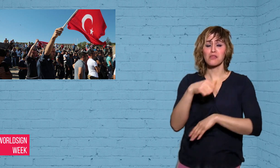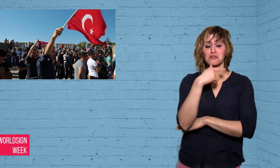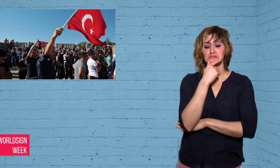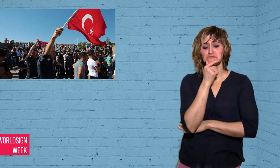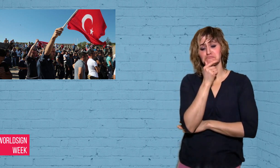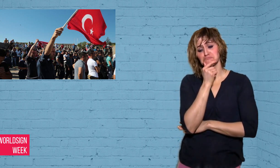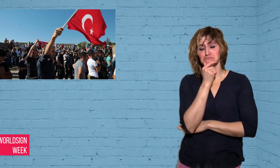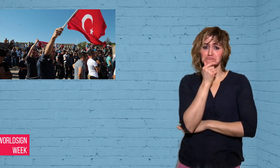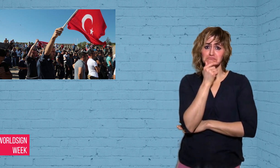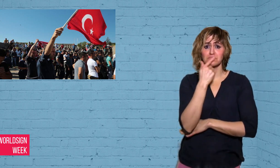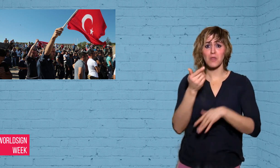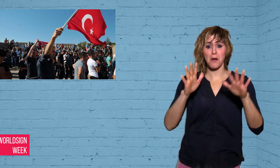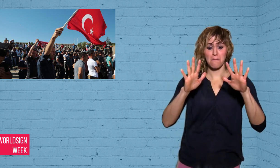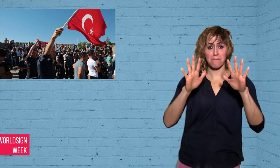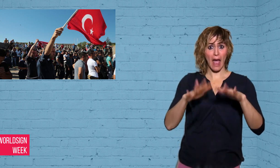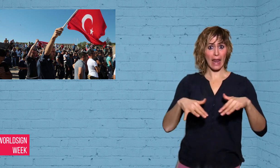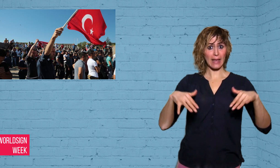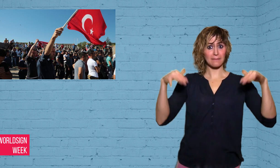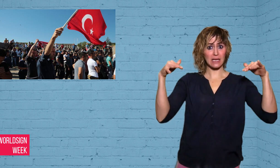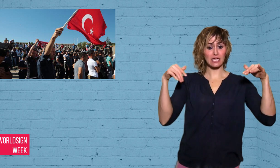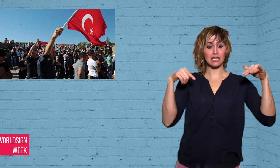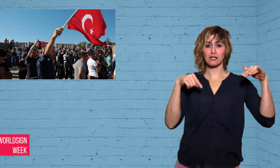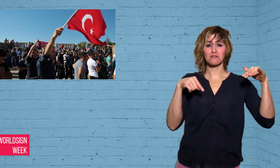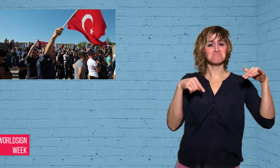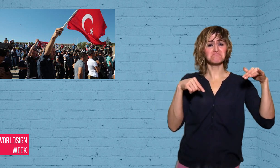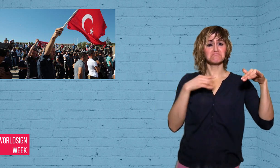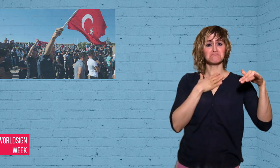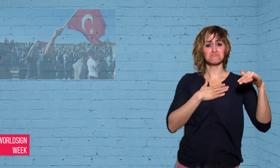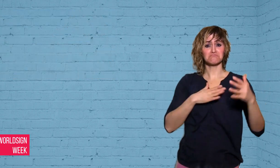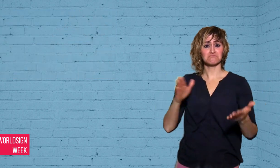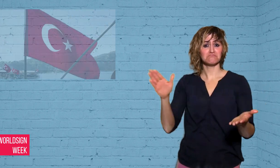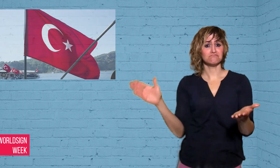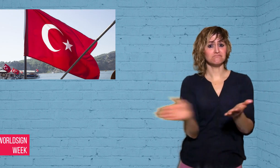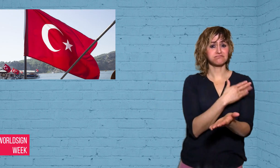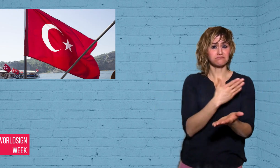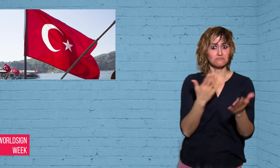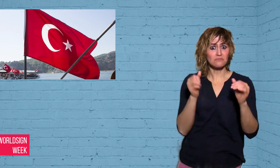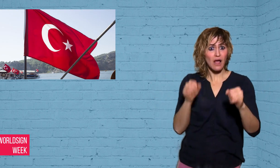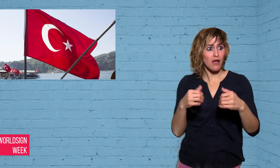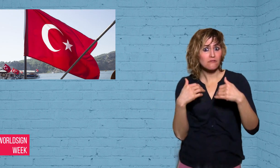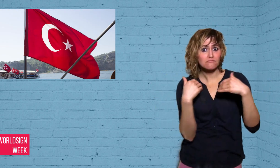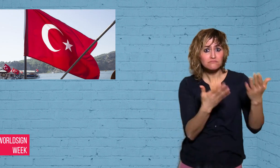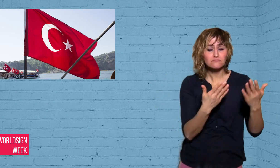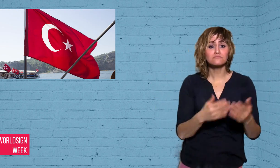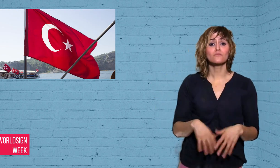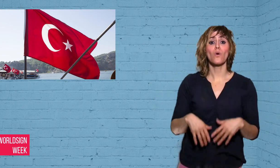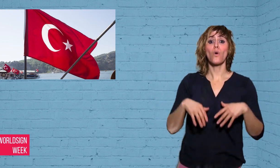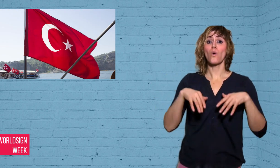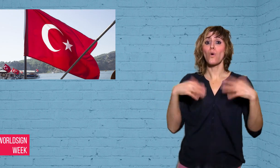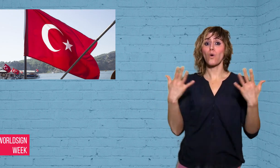declare states of emergency.